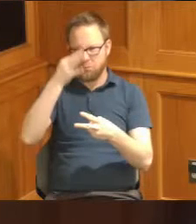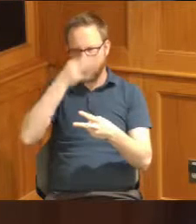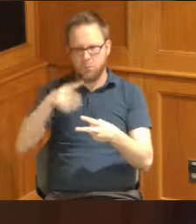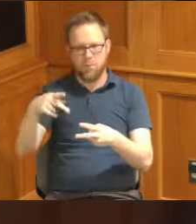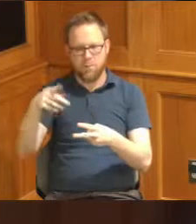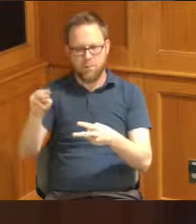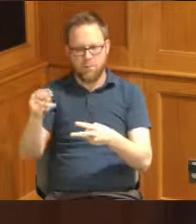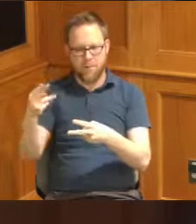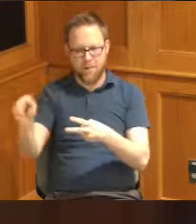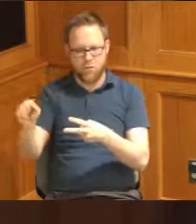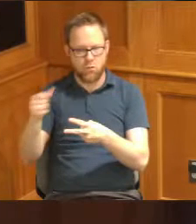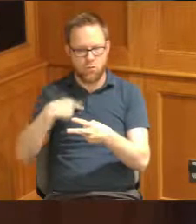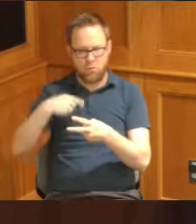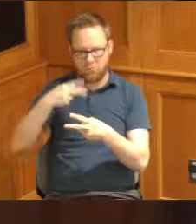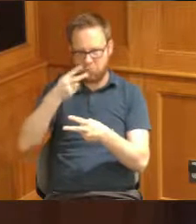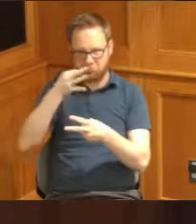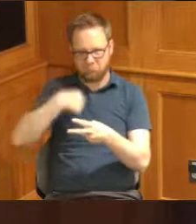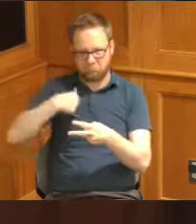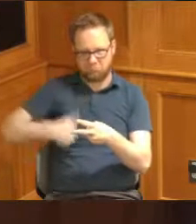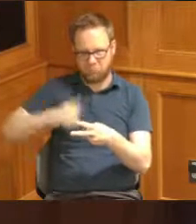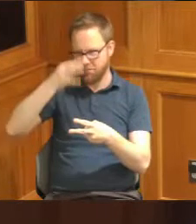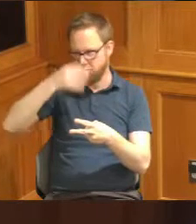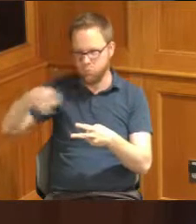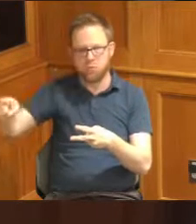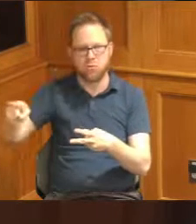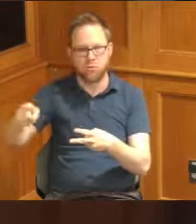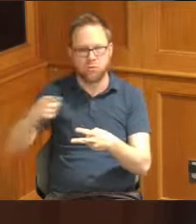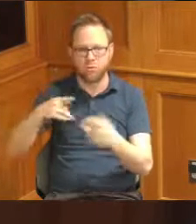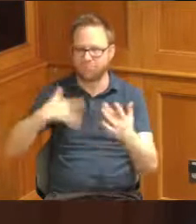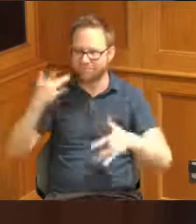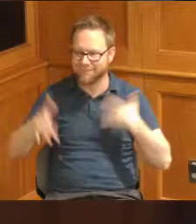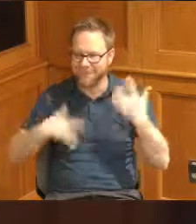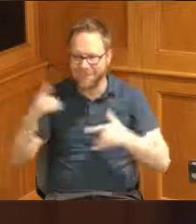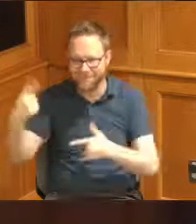they're a great part of our community so I'm very excited to have them in East Walnut Hills but two